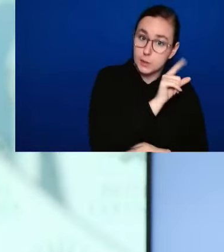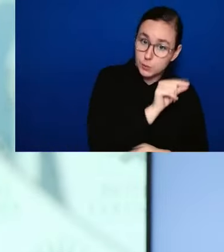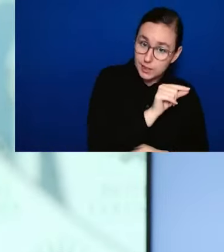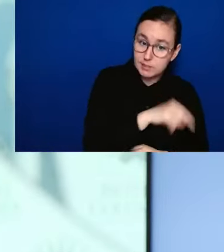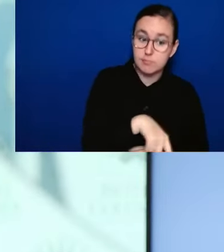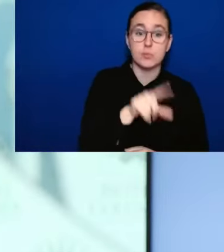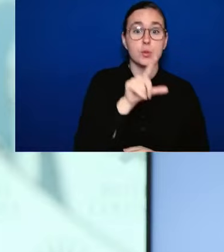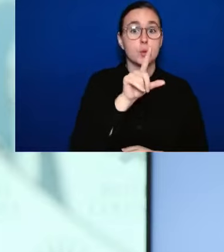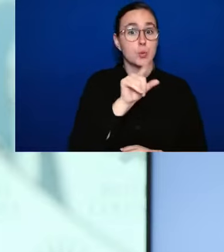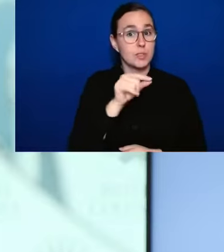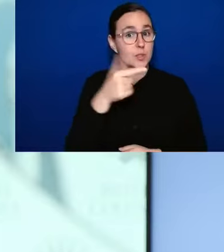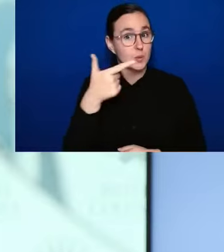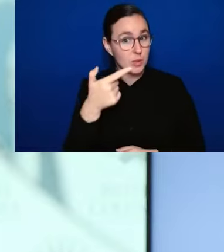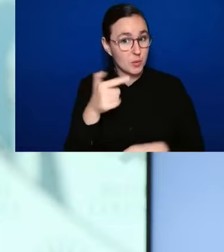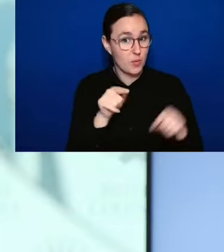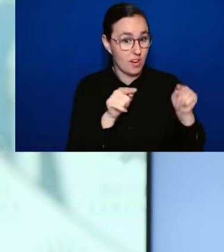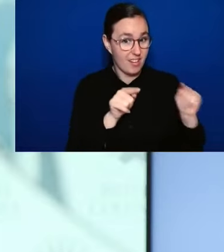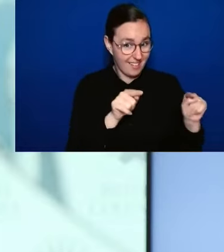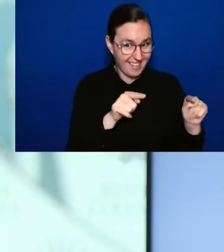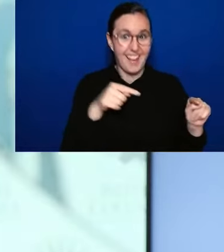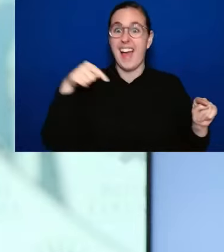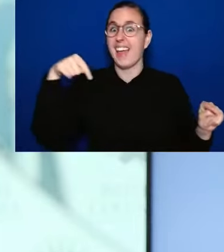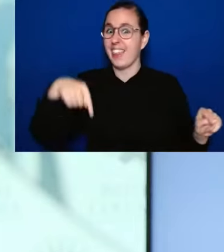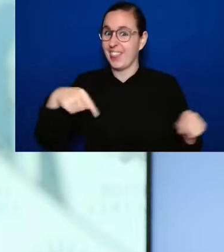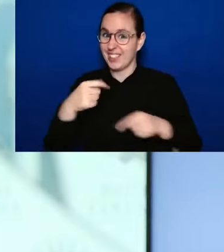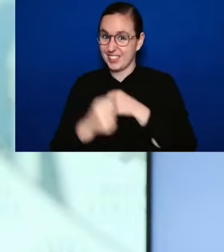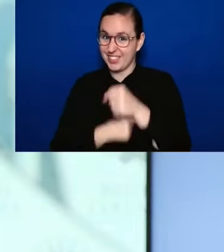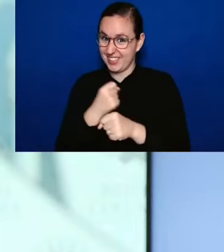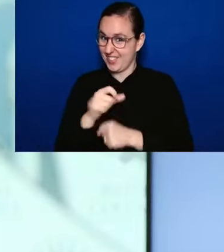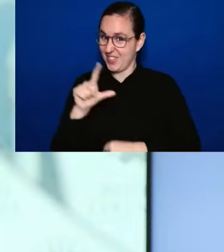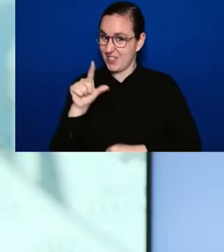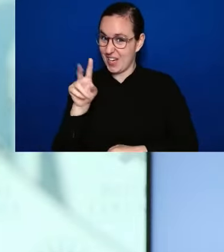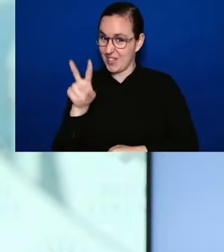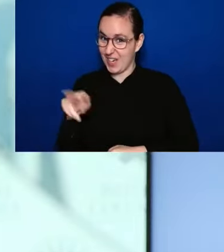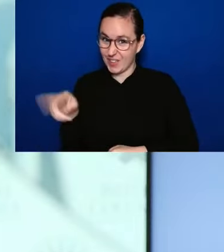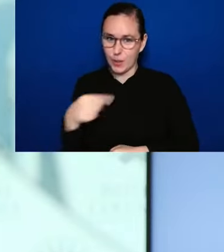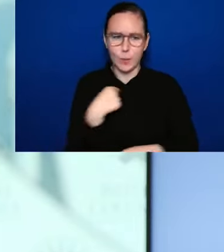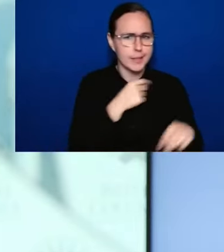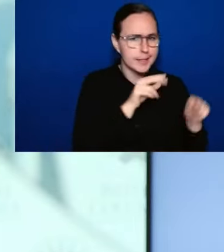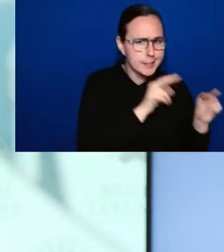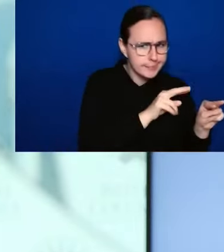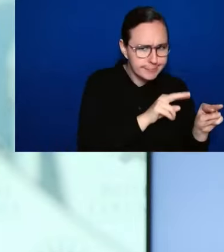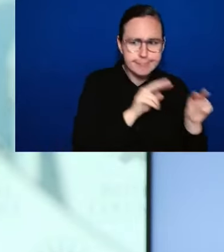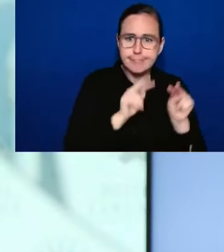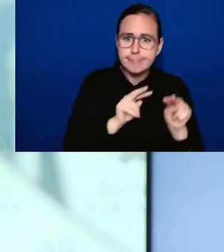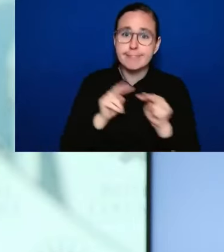been preparing for respiratory long season. Those preparations